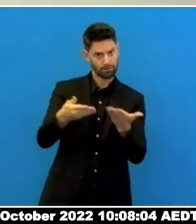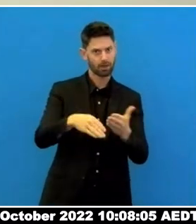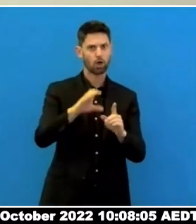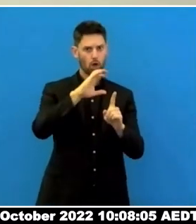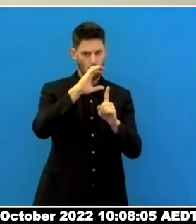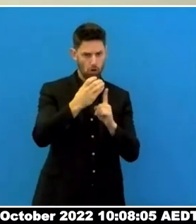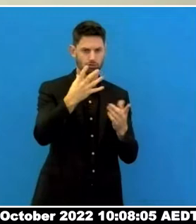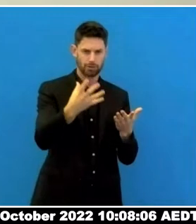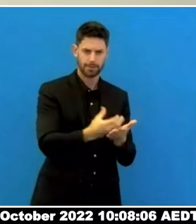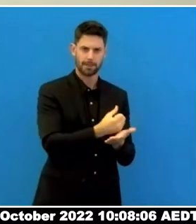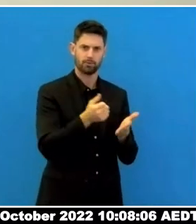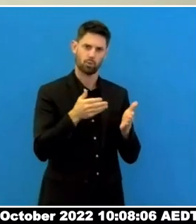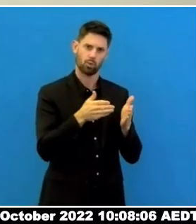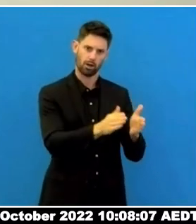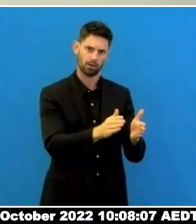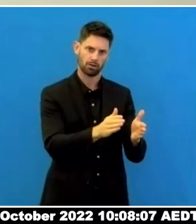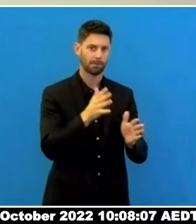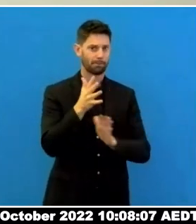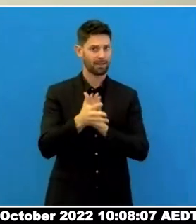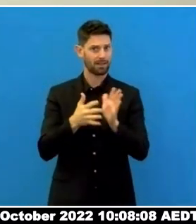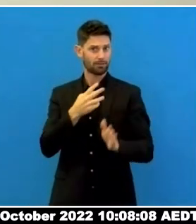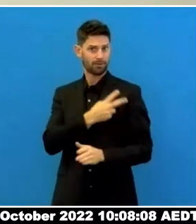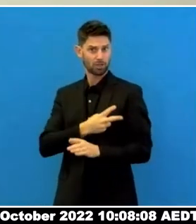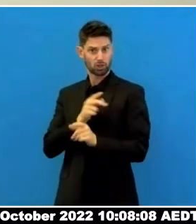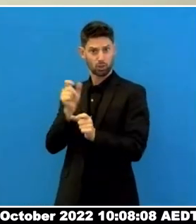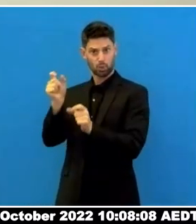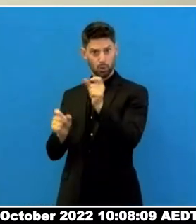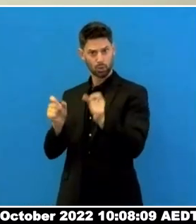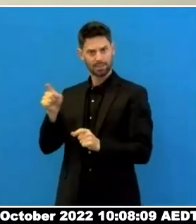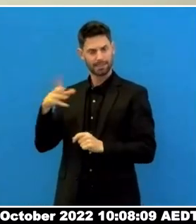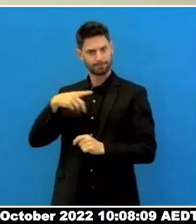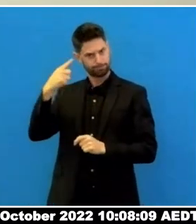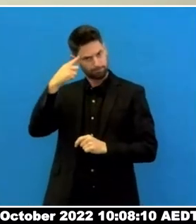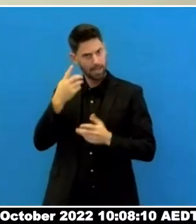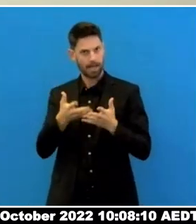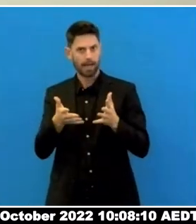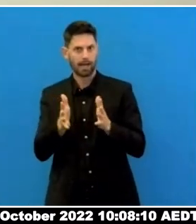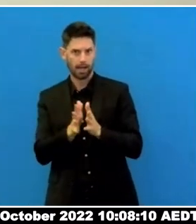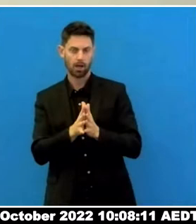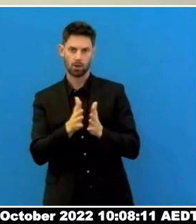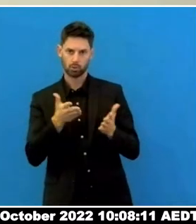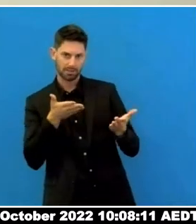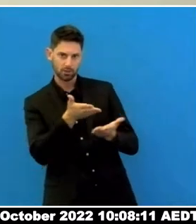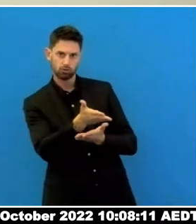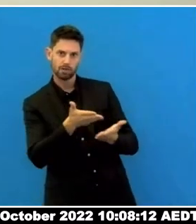professional and institutional positionality informs interactions and service provision.